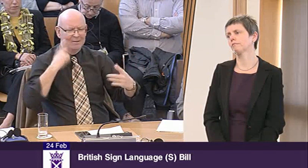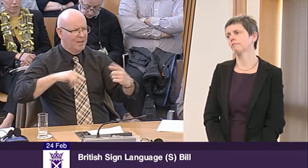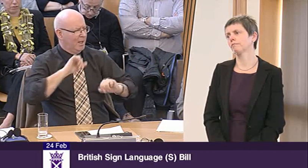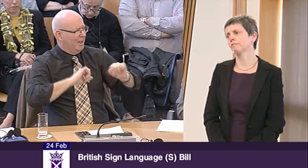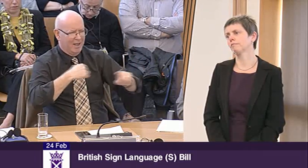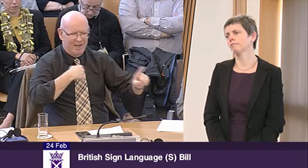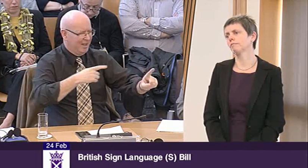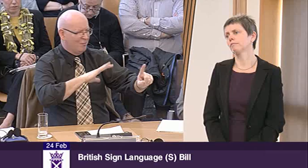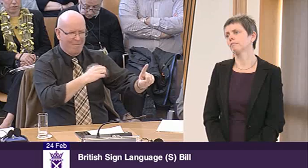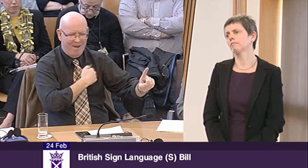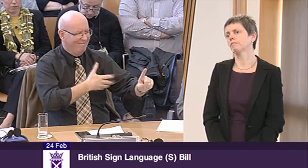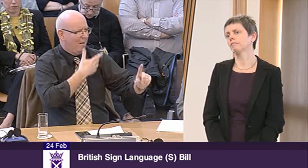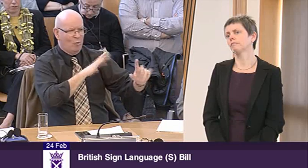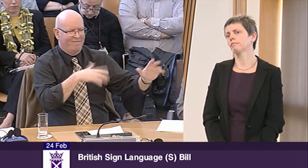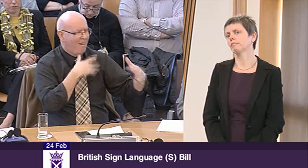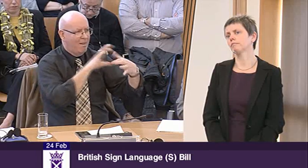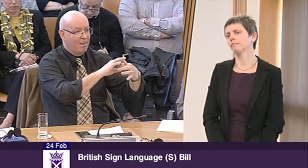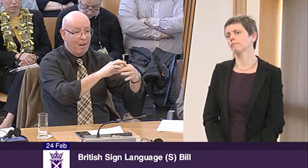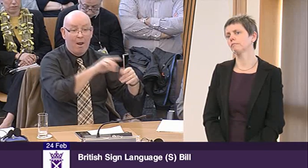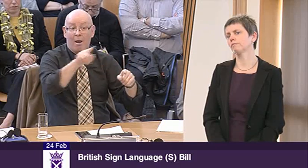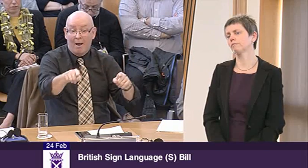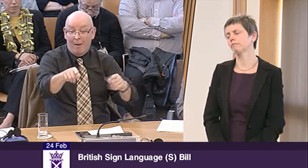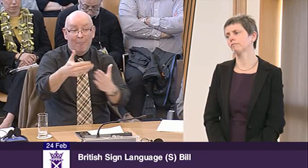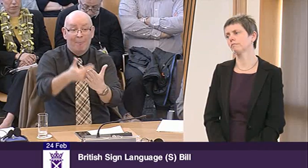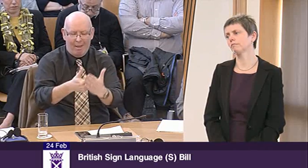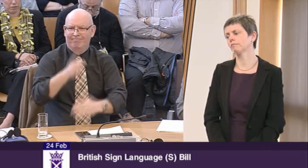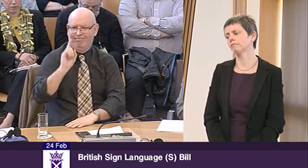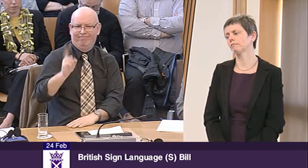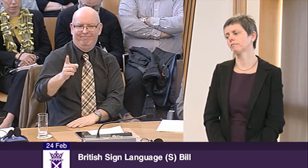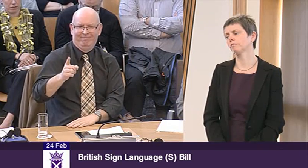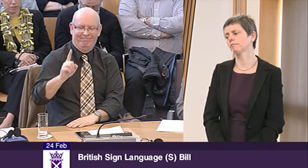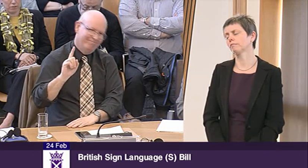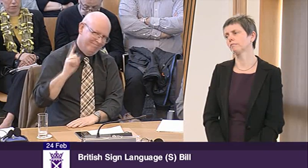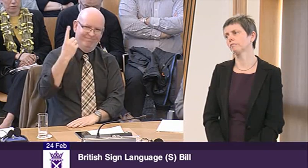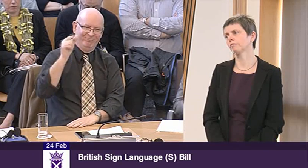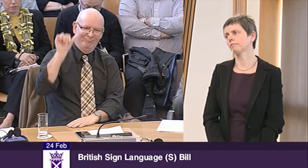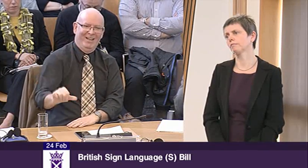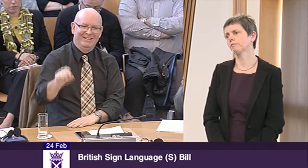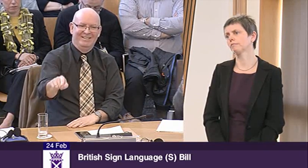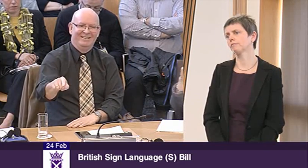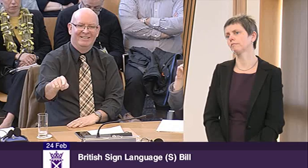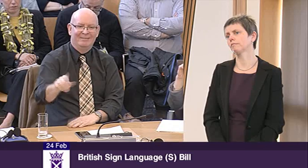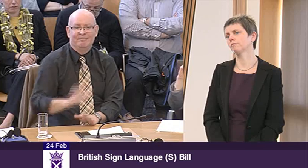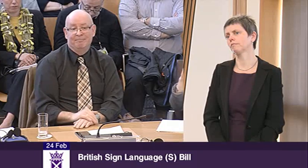disability in society, but it is important that what the bill does is put the language